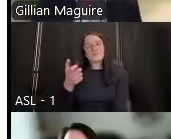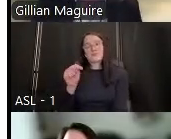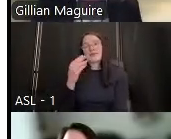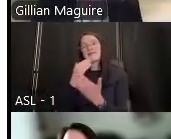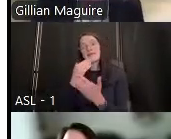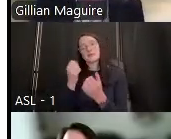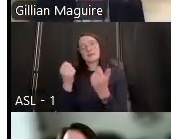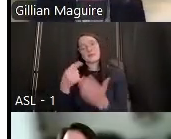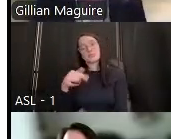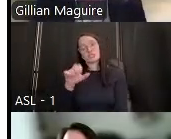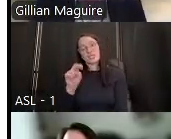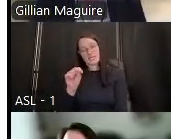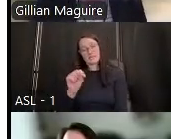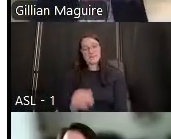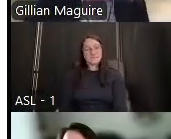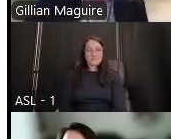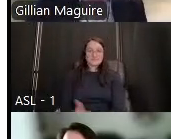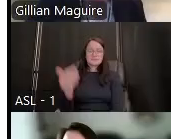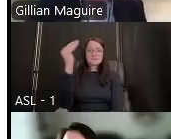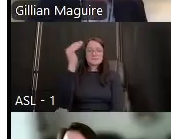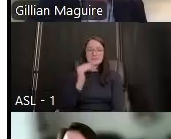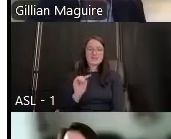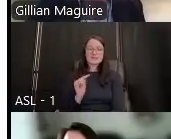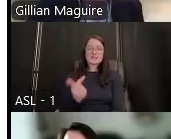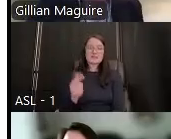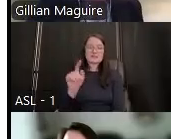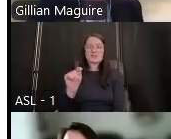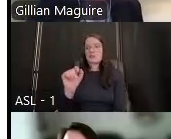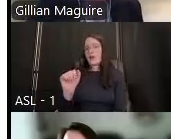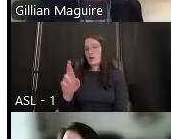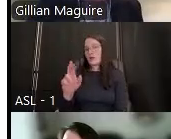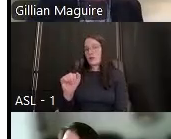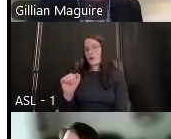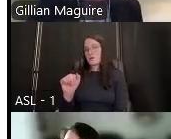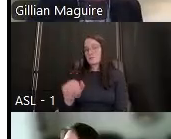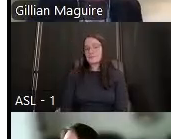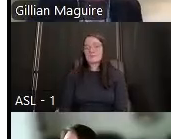I want to go to Tara for a question. So, um, Tara, I know you already talked a little bit